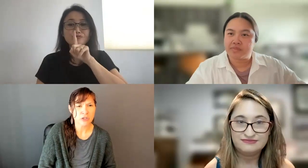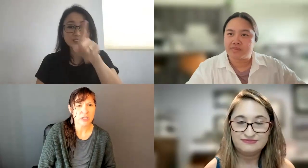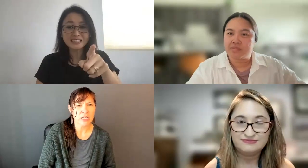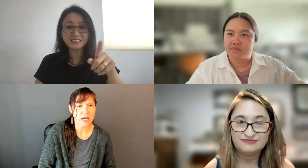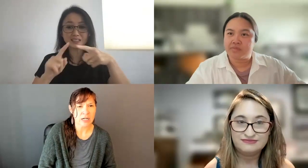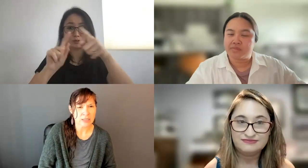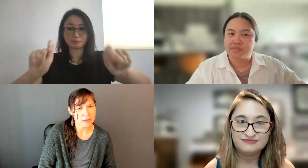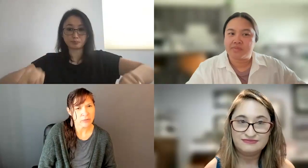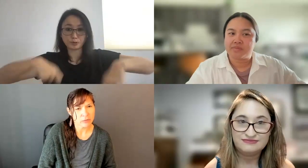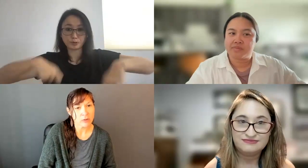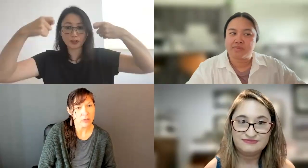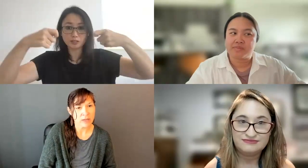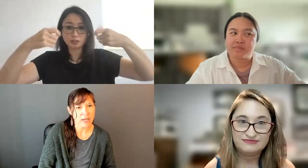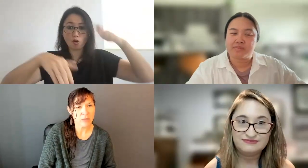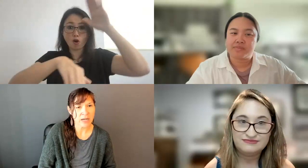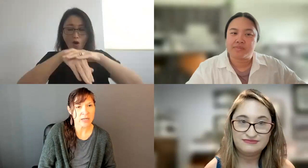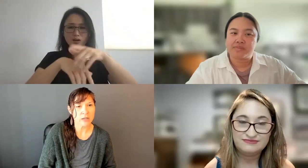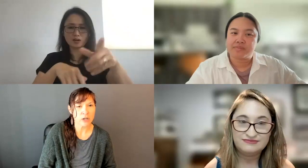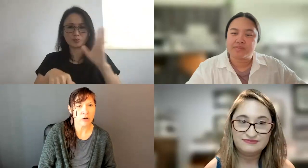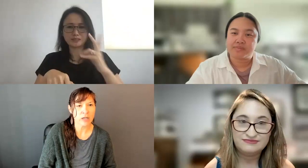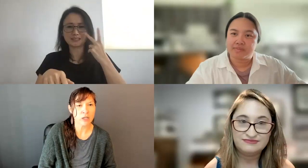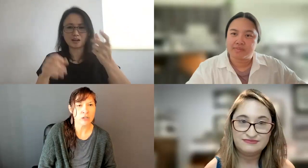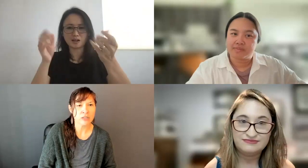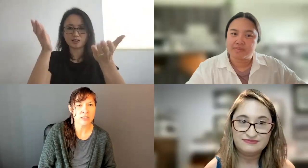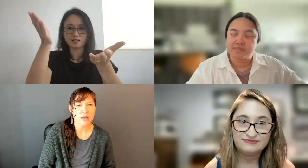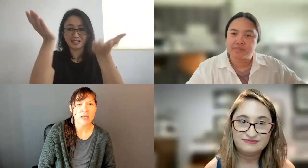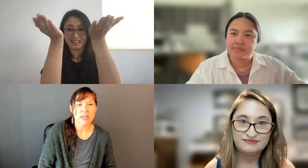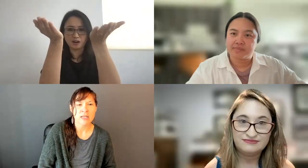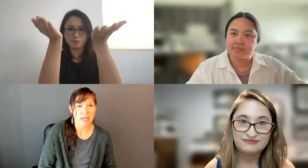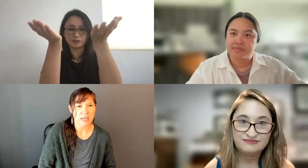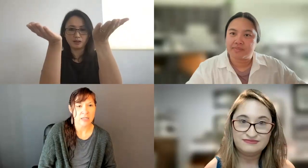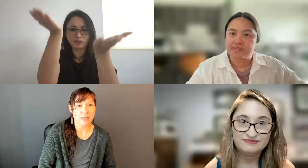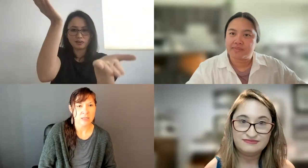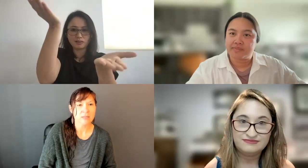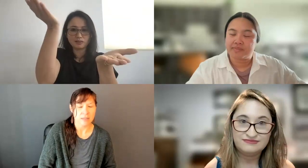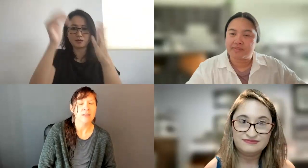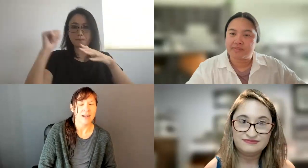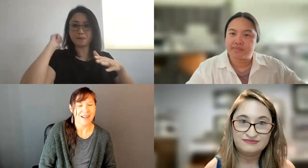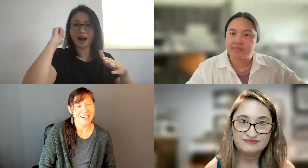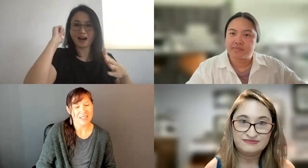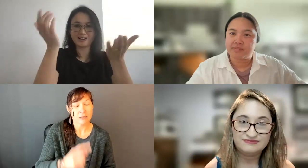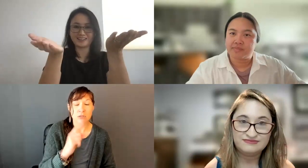and flat across, but when you actually put them on, you'll notice that the hem isn't flat,